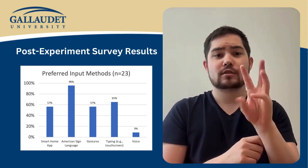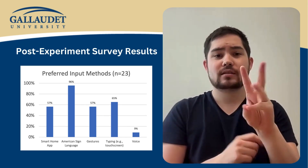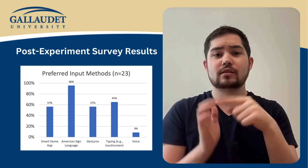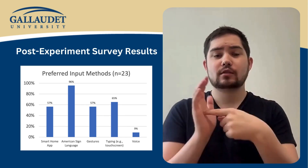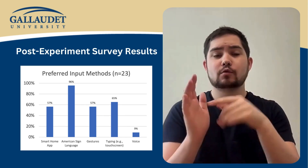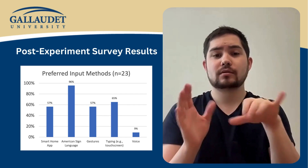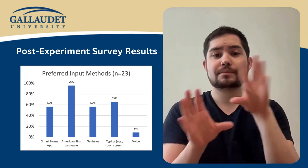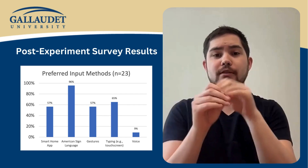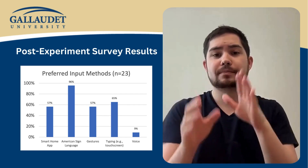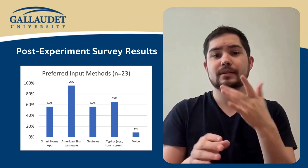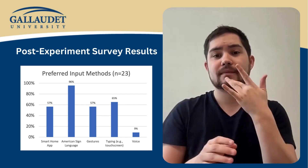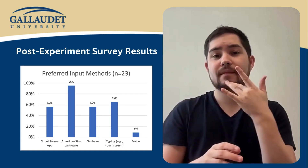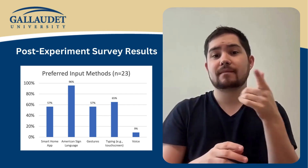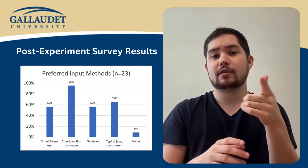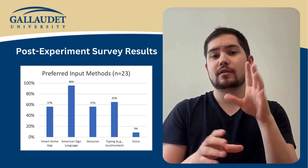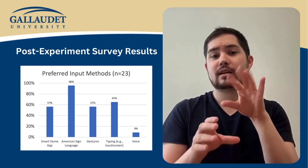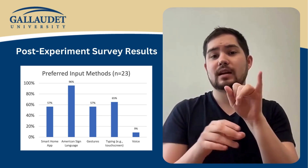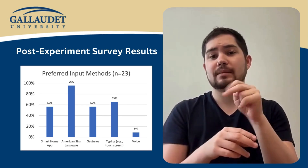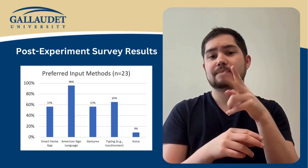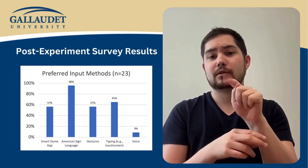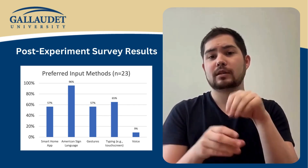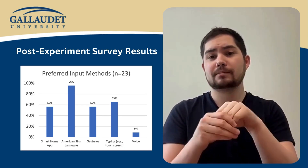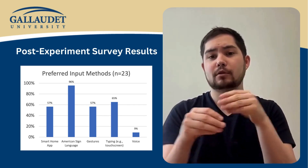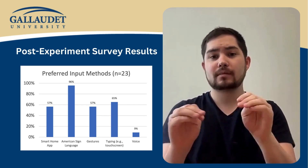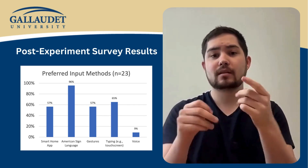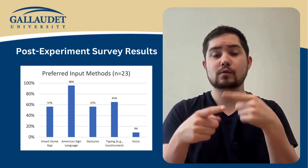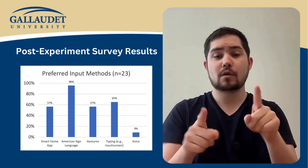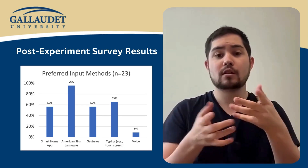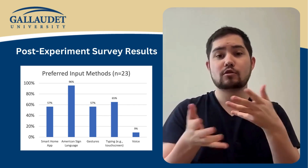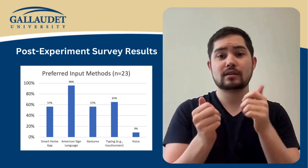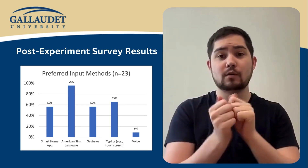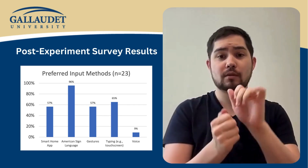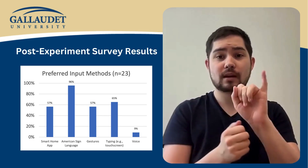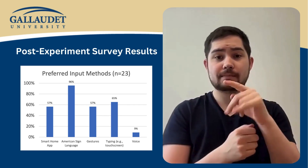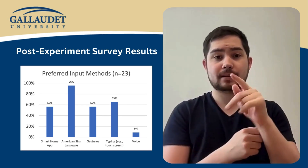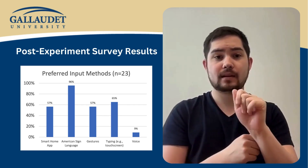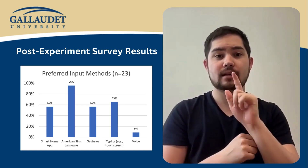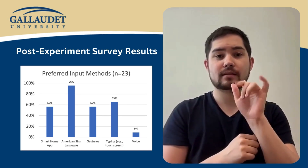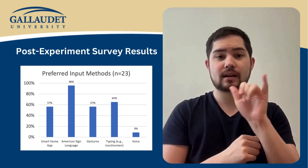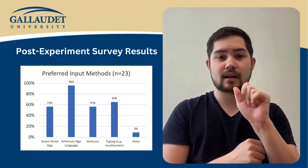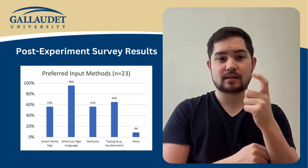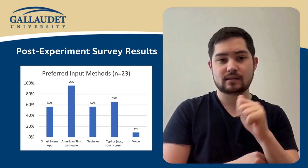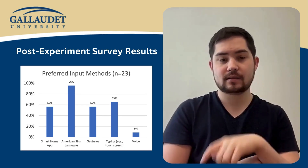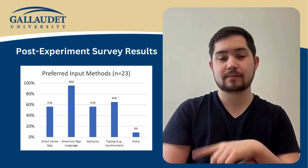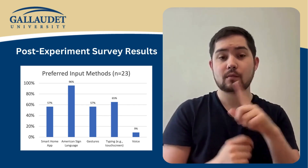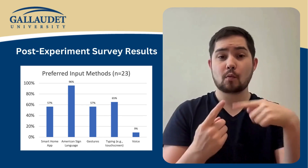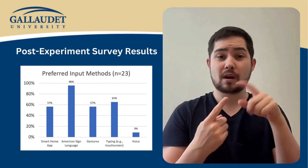favored input methods when interacting with IPAs like Alexa. When asked about their preferences,